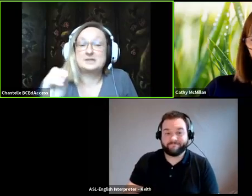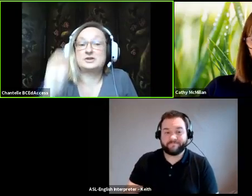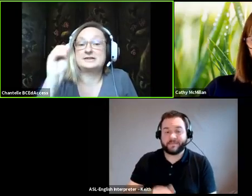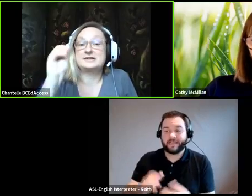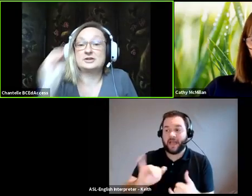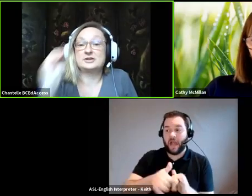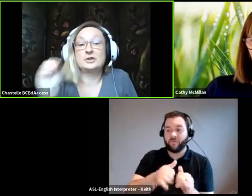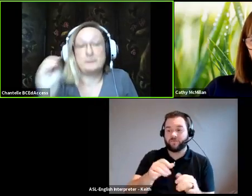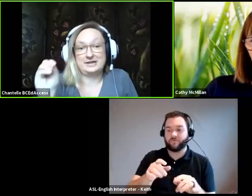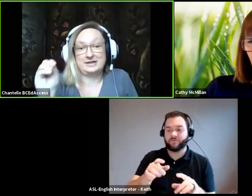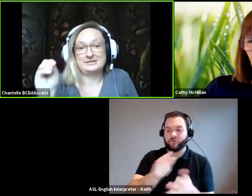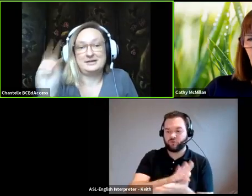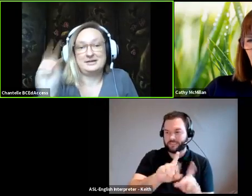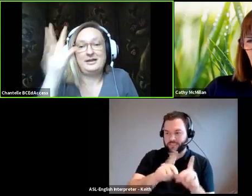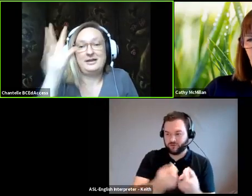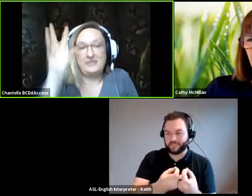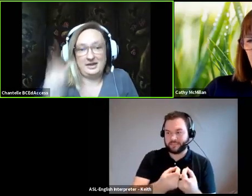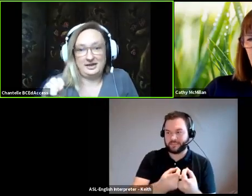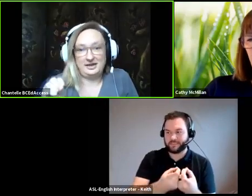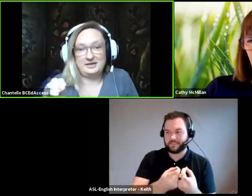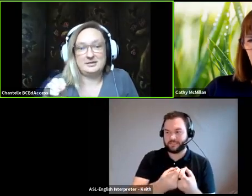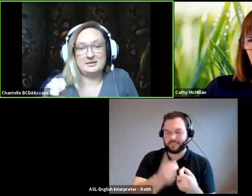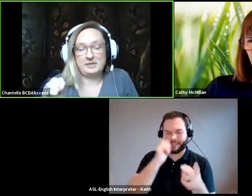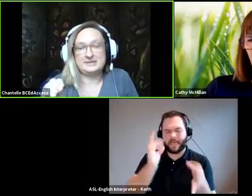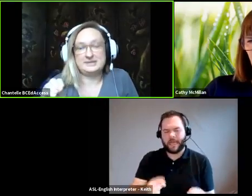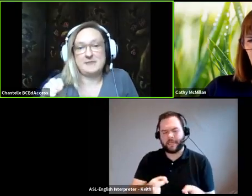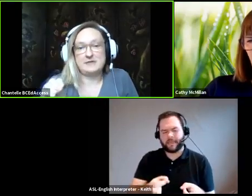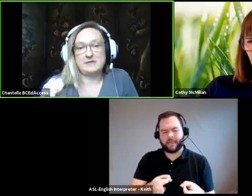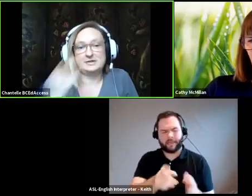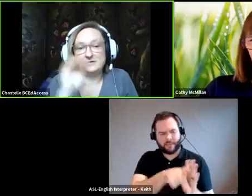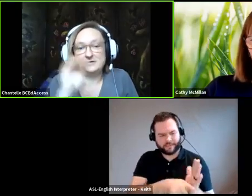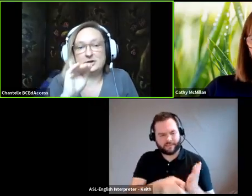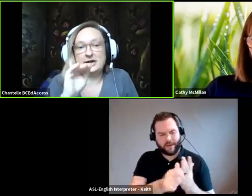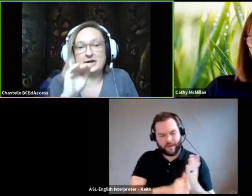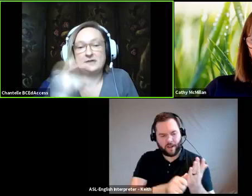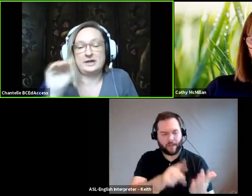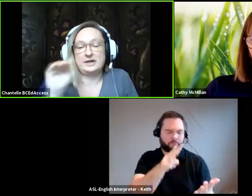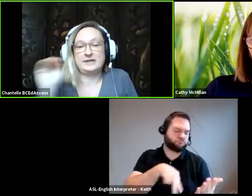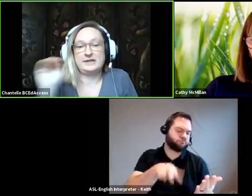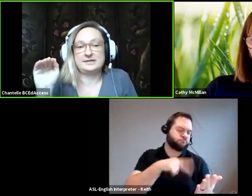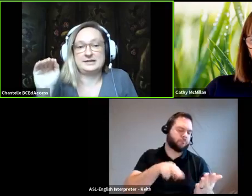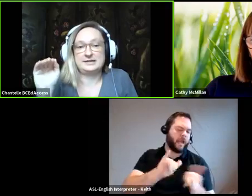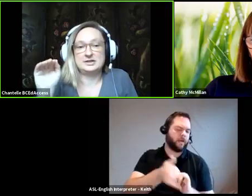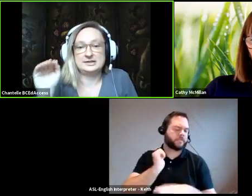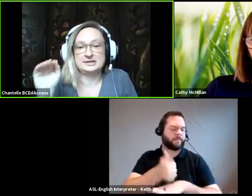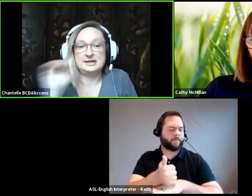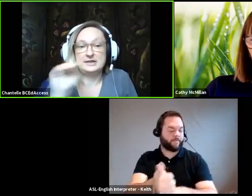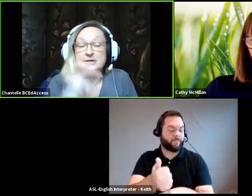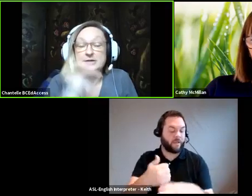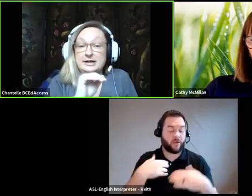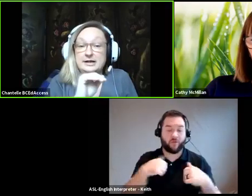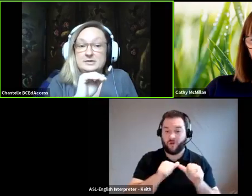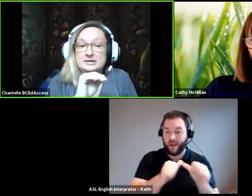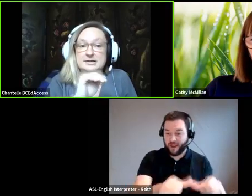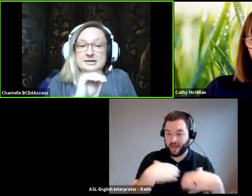so yeah well so, yeah. Well, it's how districts so, yeah. Well, it's how districts interpret. et the PA et the Policy manual because if you et the Policy manual because if